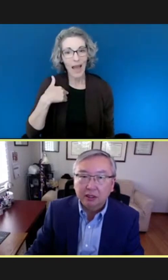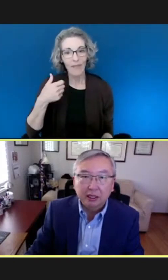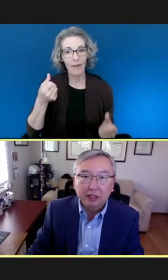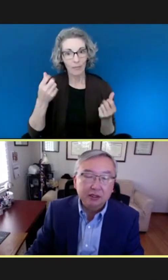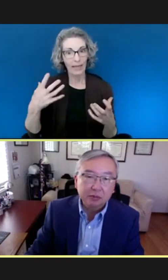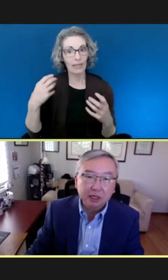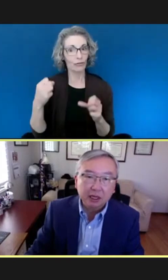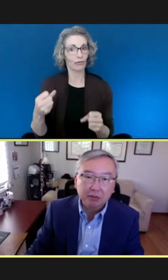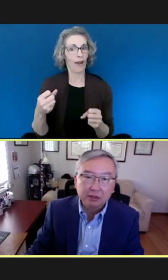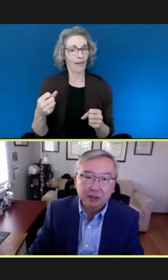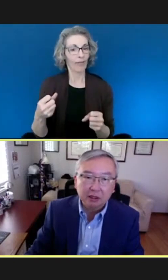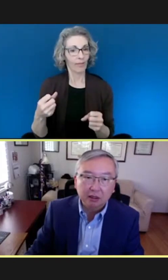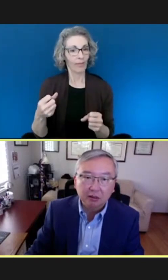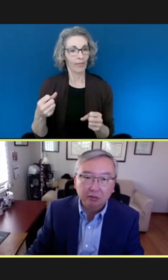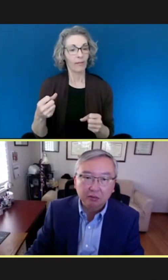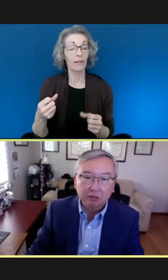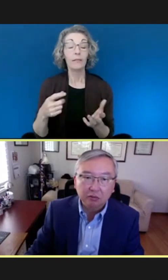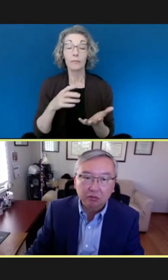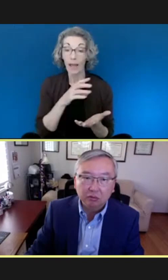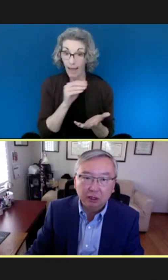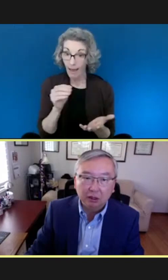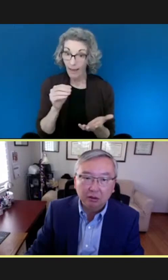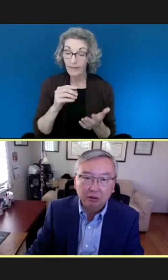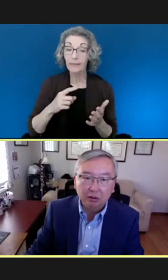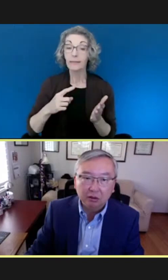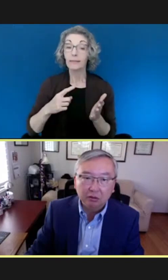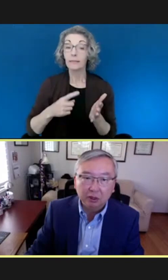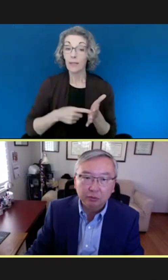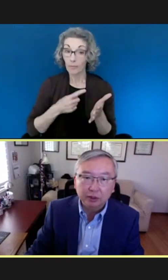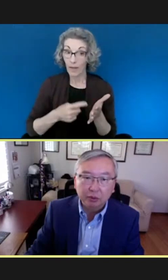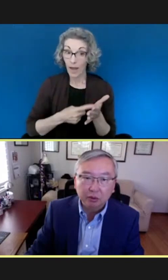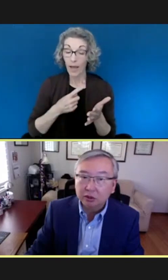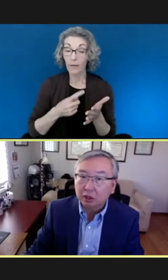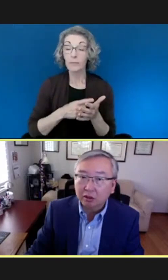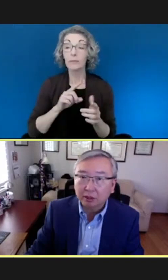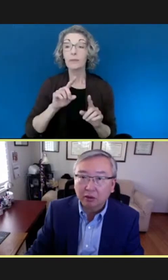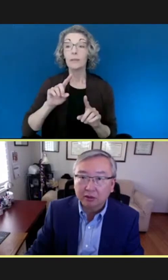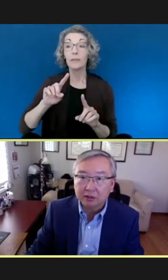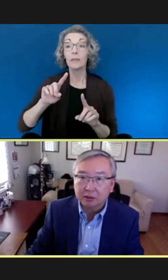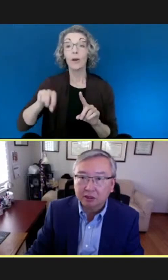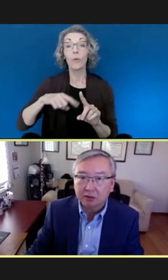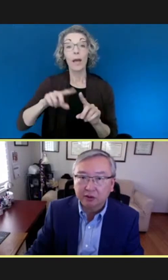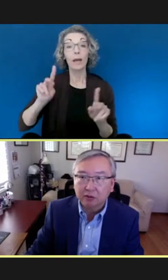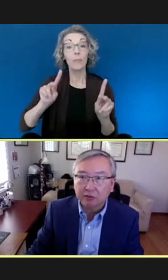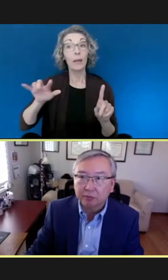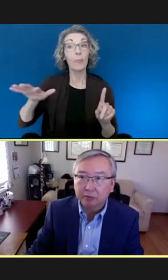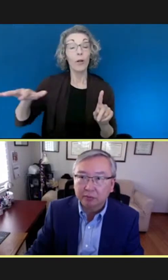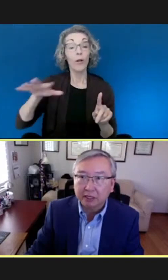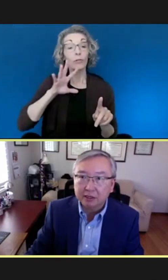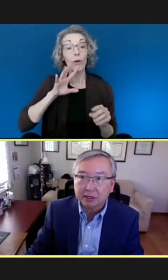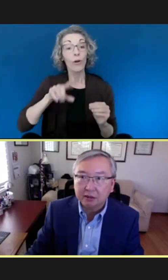And sometimes, when people talk about autism in the field of medicine,